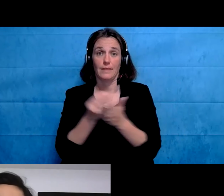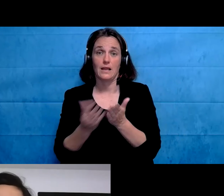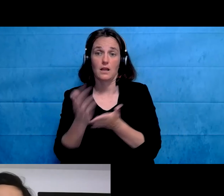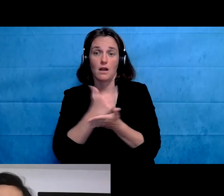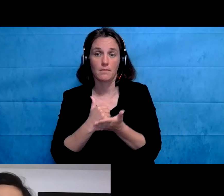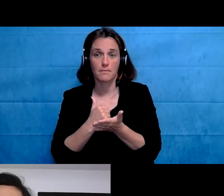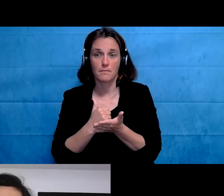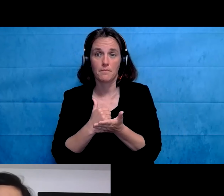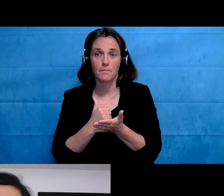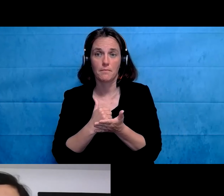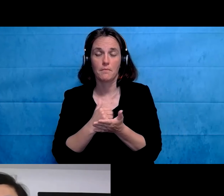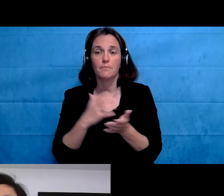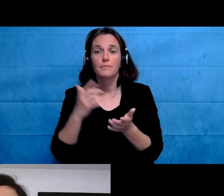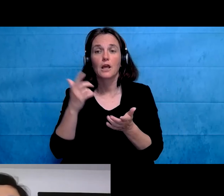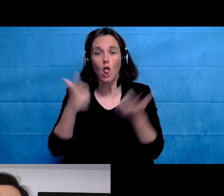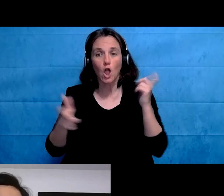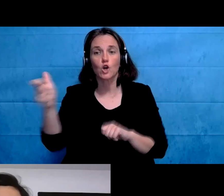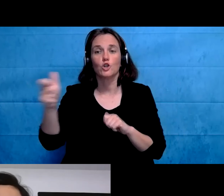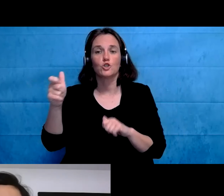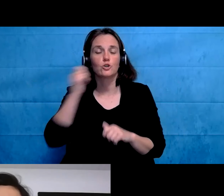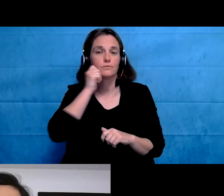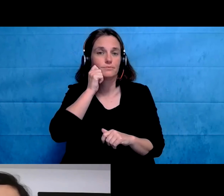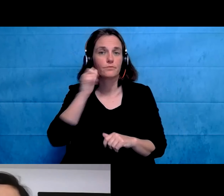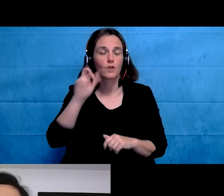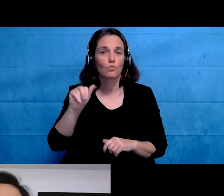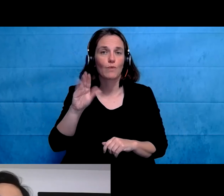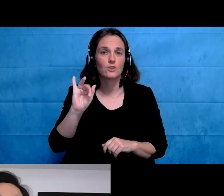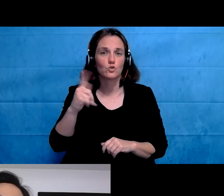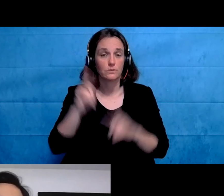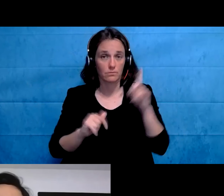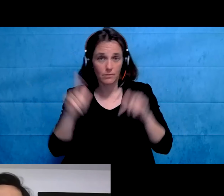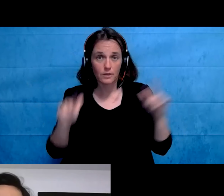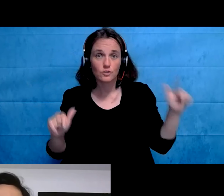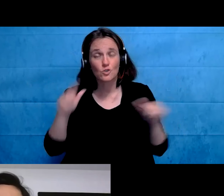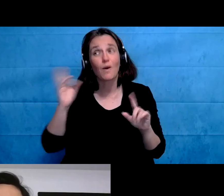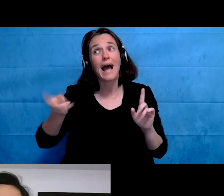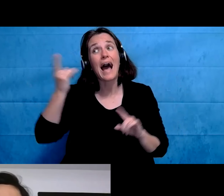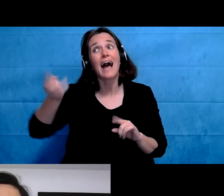with larger racial diversity, those have higher rates of COVID. So you might wanna keep your mask mandate longer